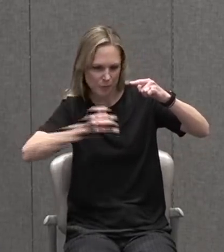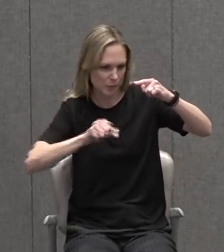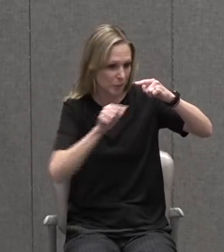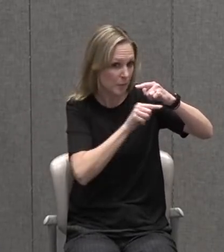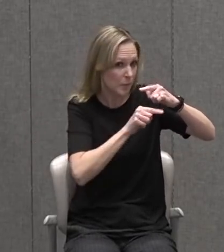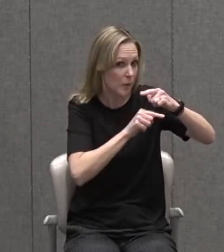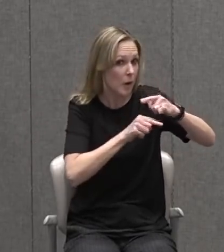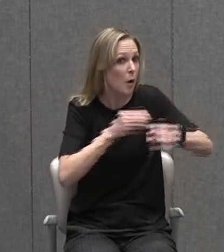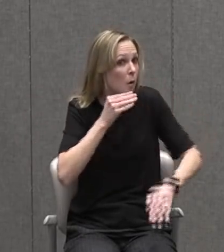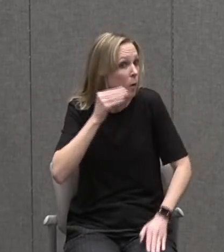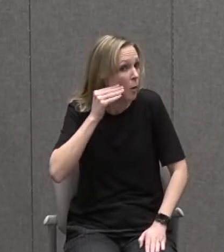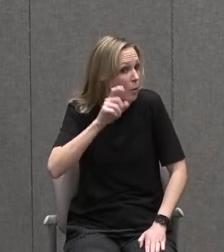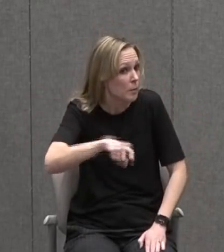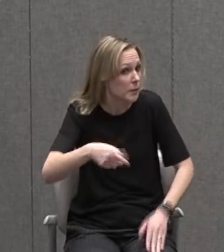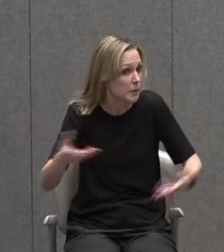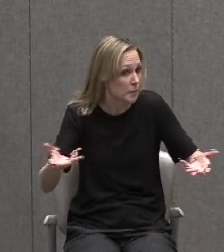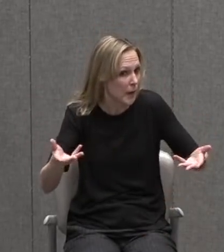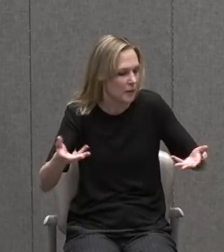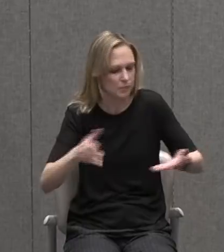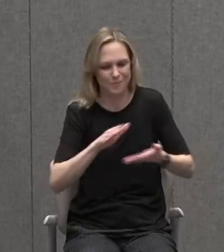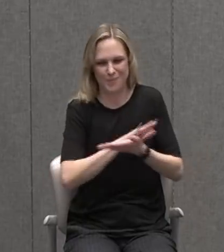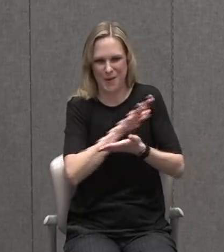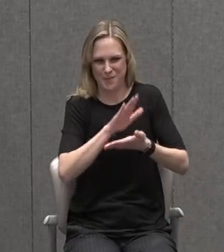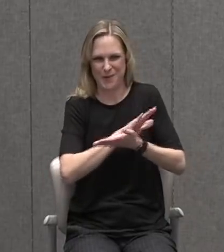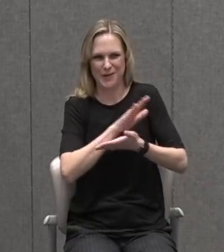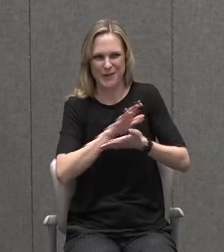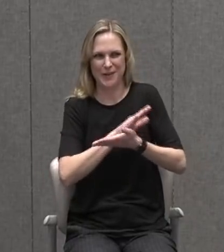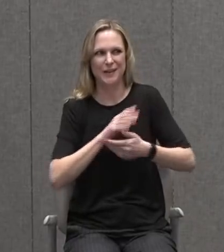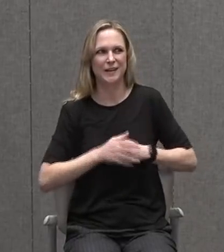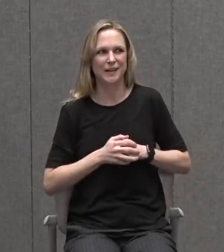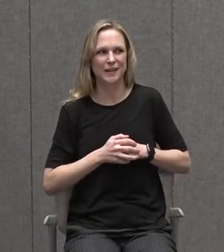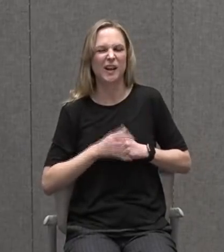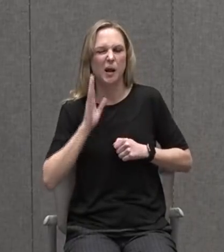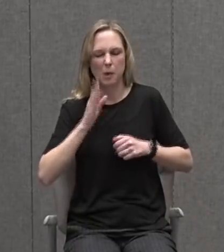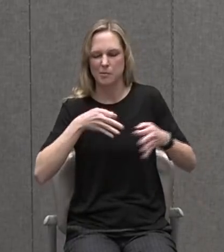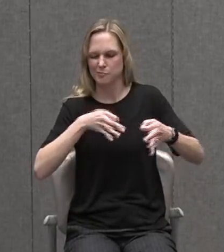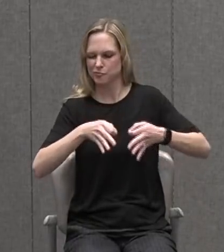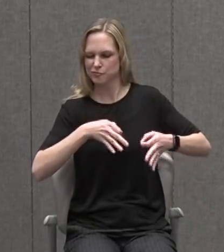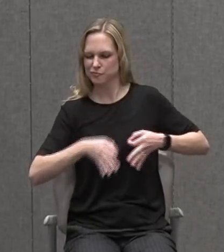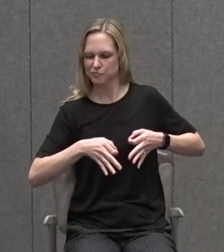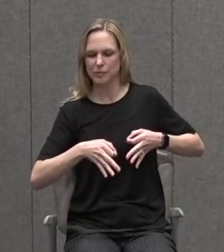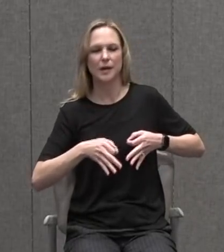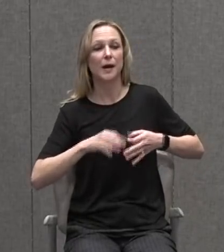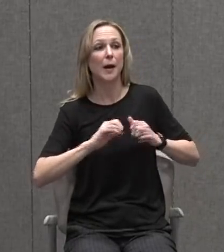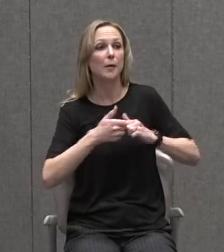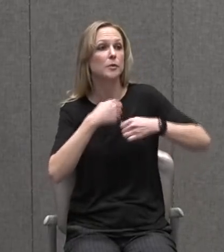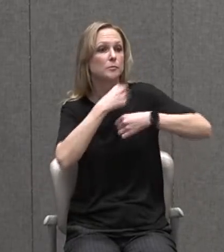of paper, and in this paper, I will give you directions really fast on how to make that.